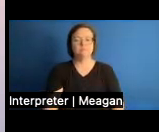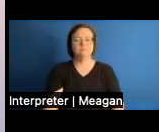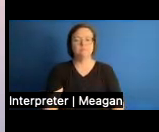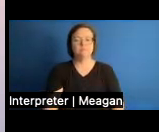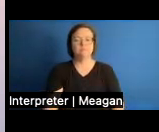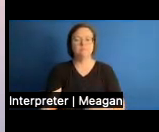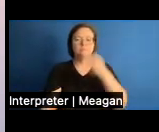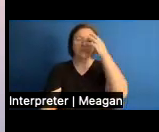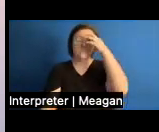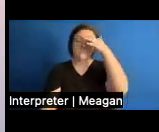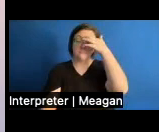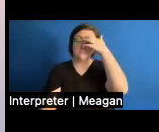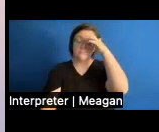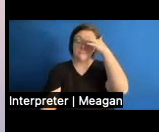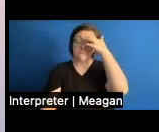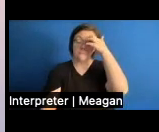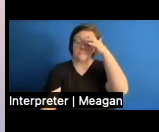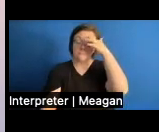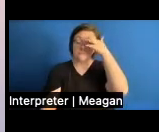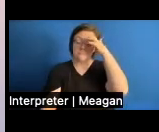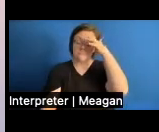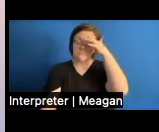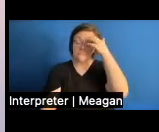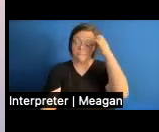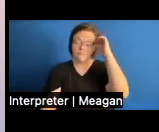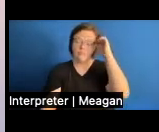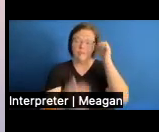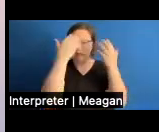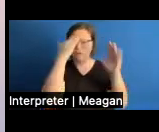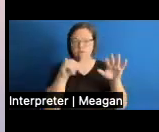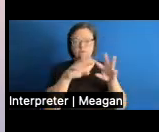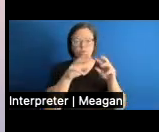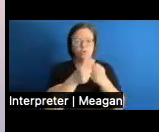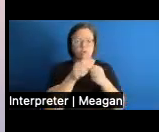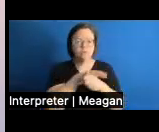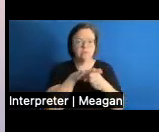I don't know if with these workshop spaces, if it's kind of the norm for folks to share